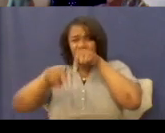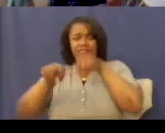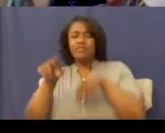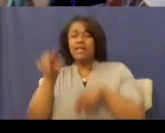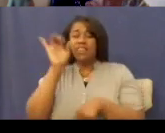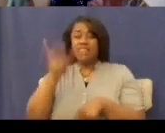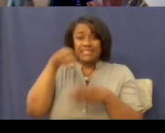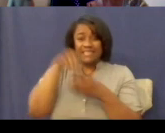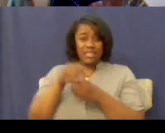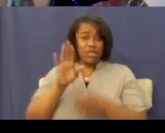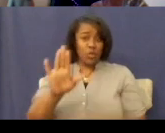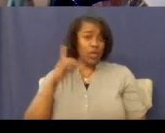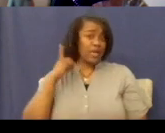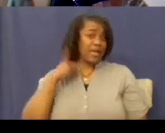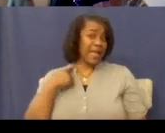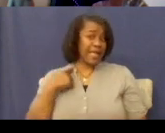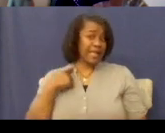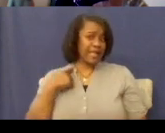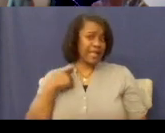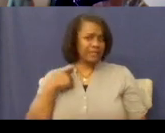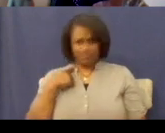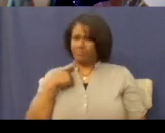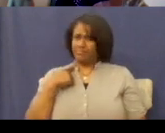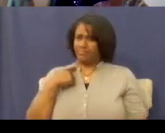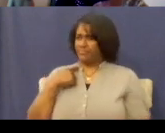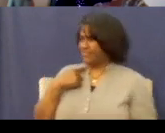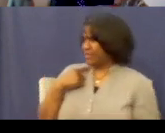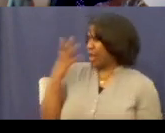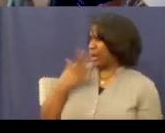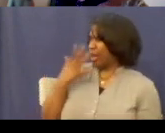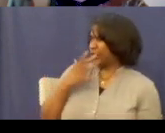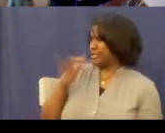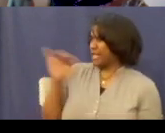Queenie: It looks exactly like a stem of a flower.